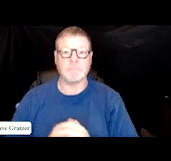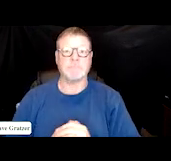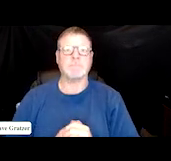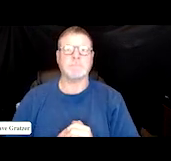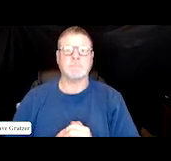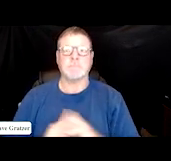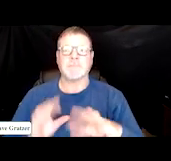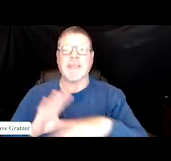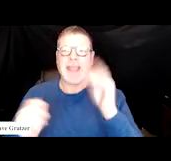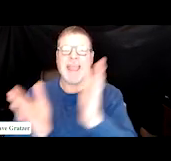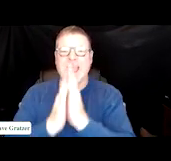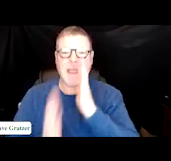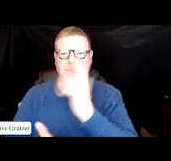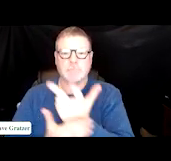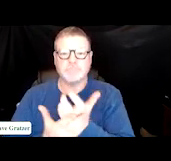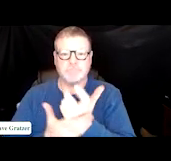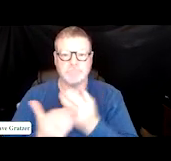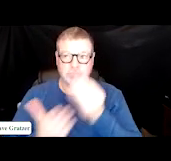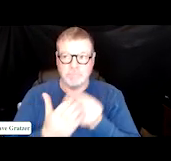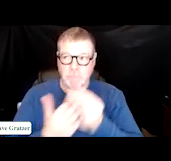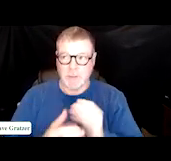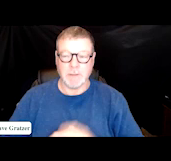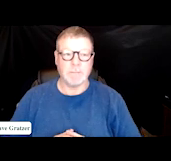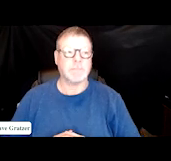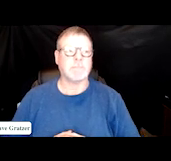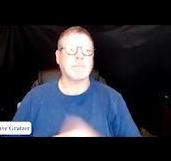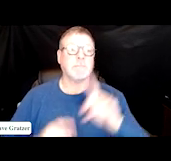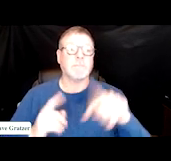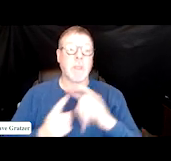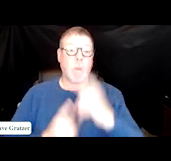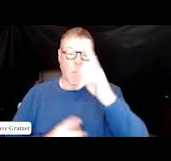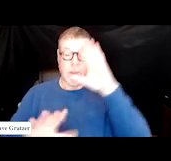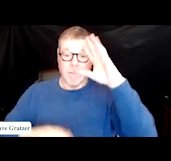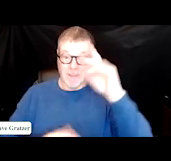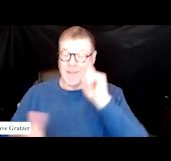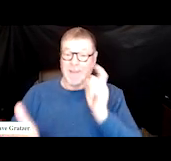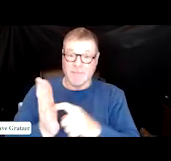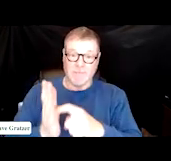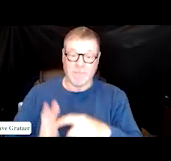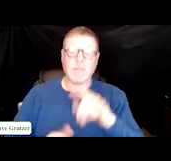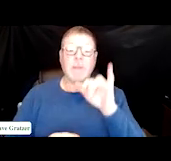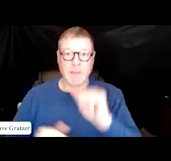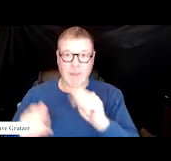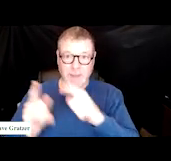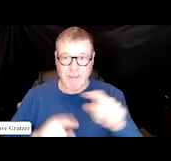So, once on scene, a local person in the area identified that the client was in an apartment in the building